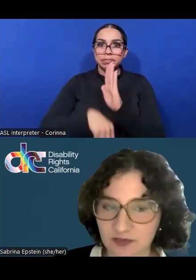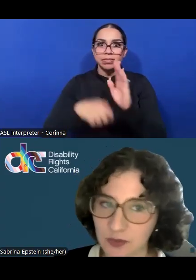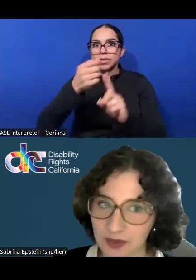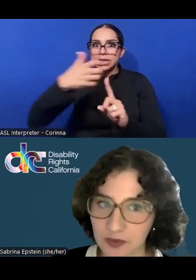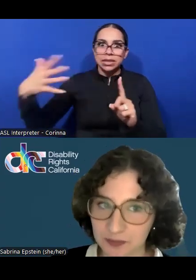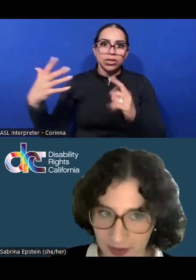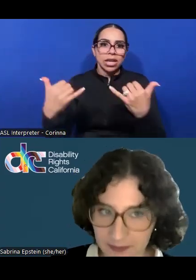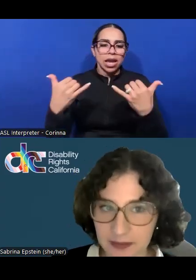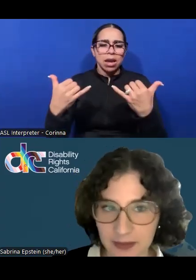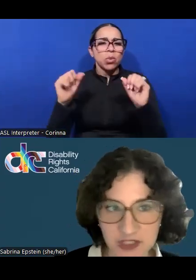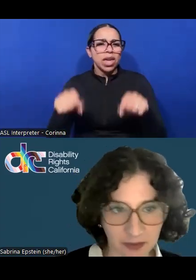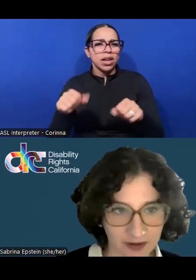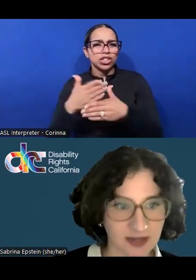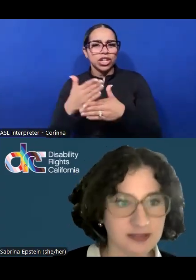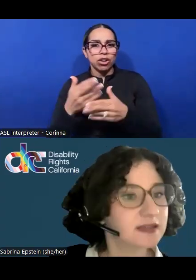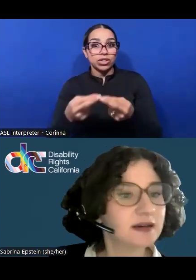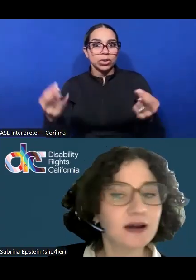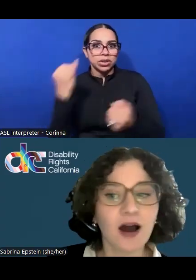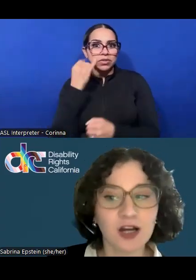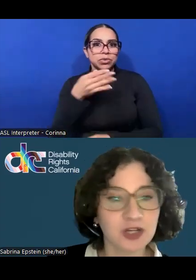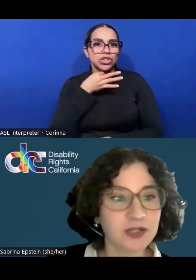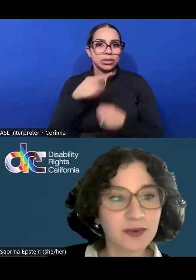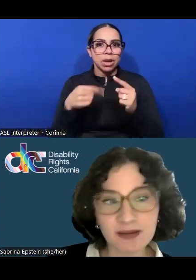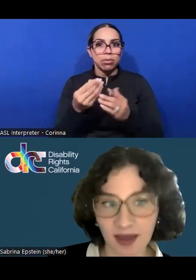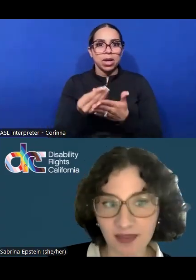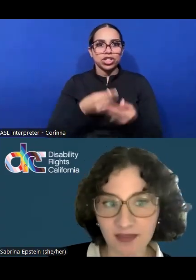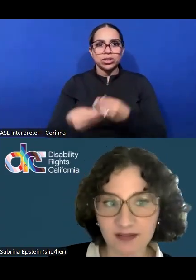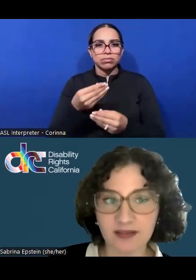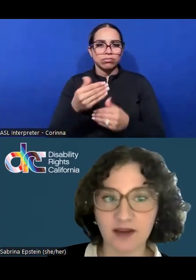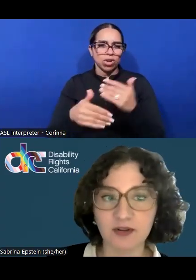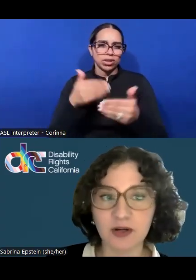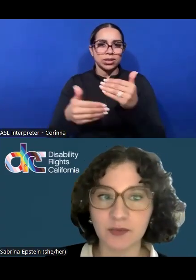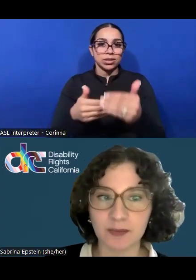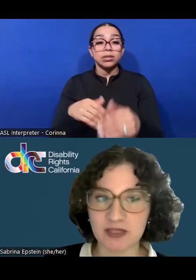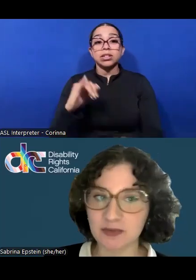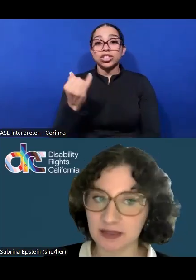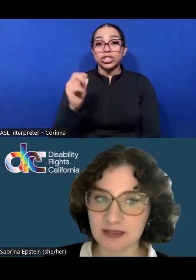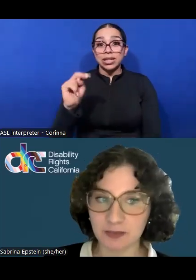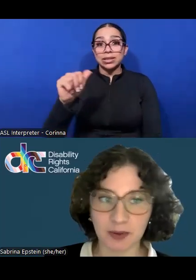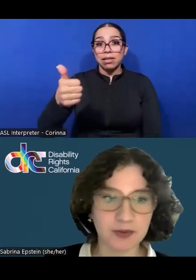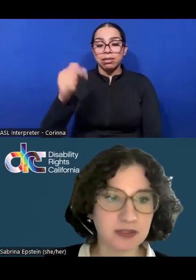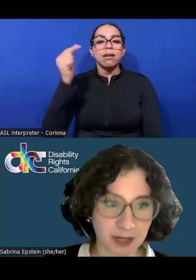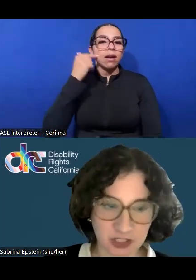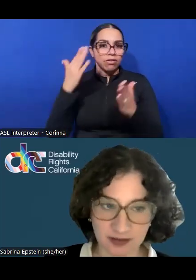if you want to learn more about the budget process. On January 10th the governor must release the proposed budget.